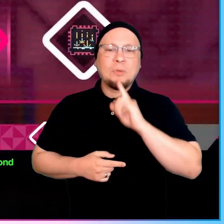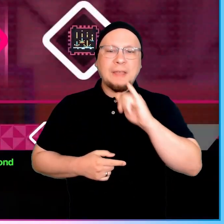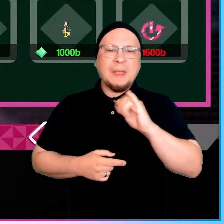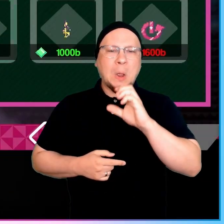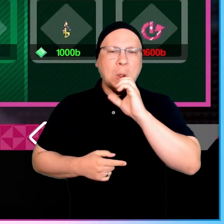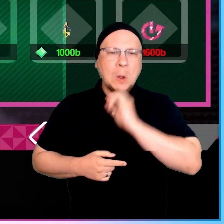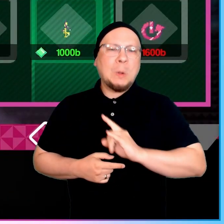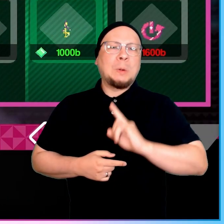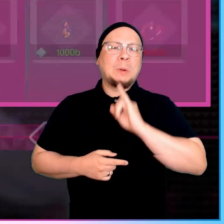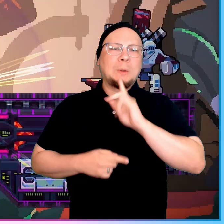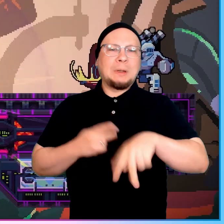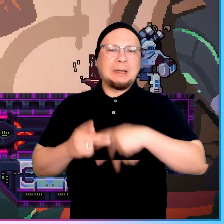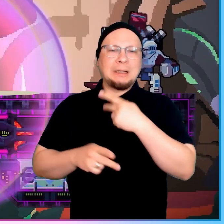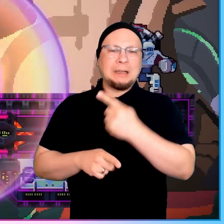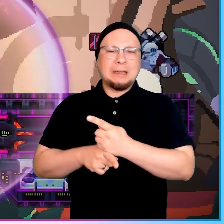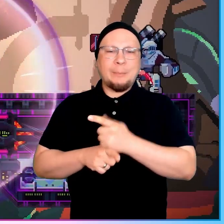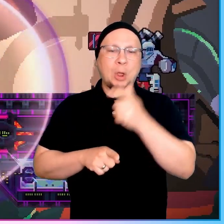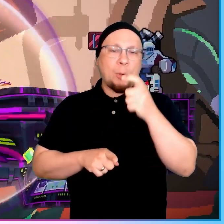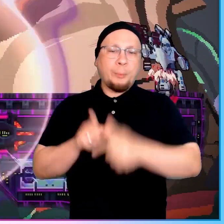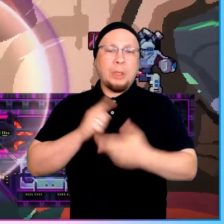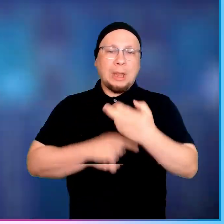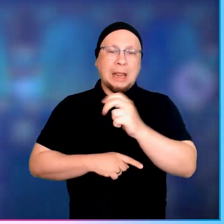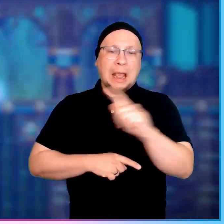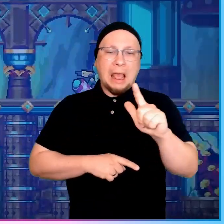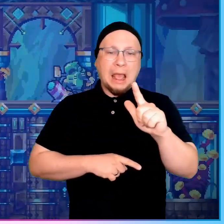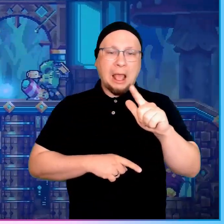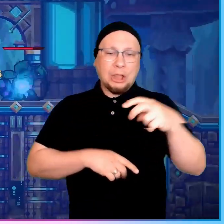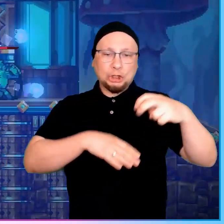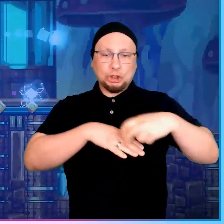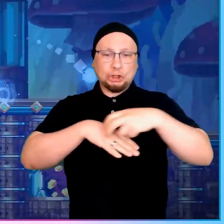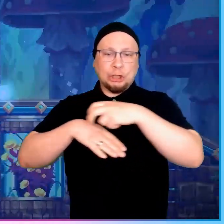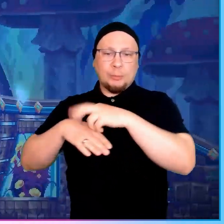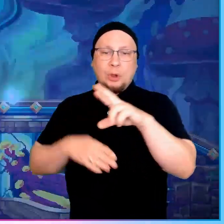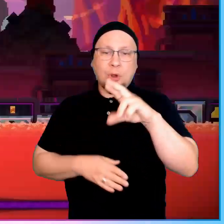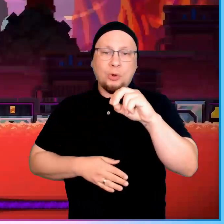action-platforming roguelike shooter from Knight Shift Games and Playtonic Friends!